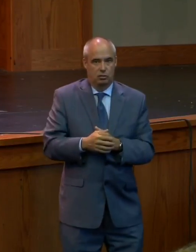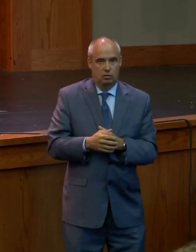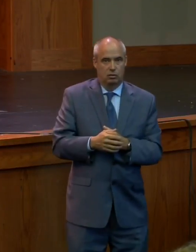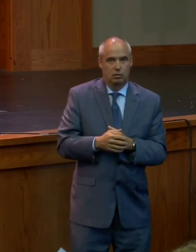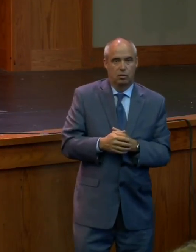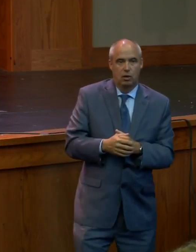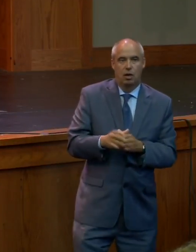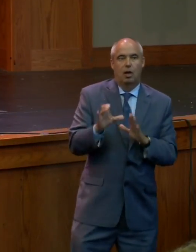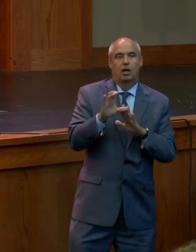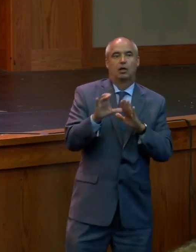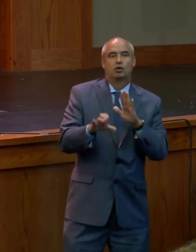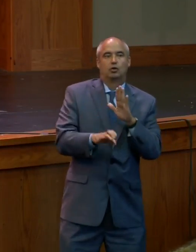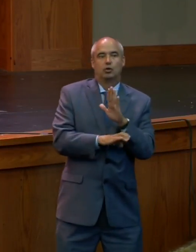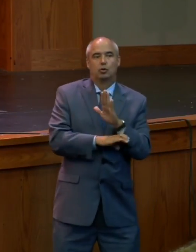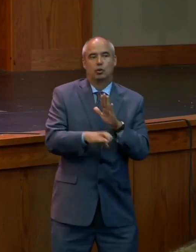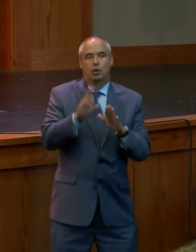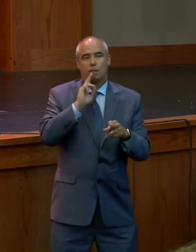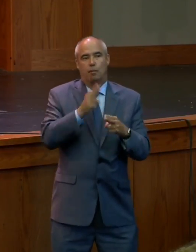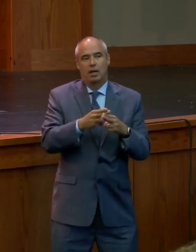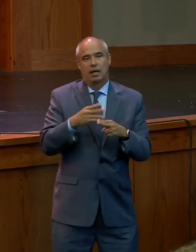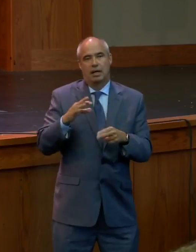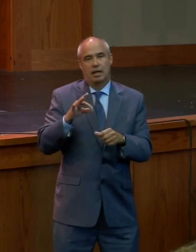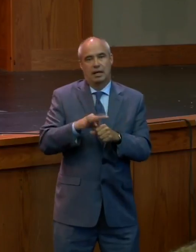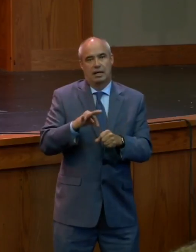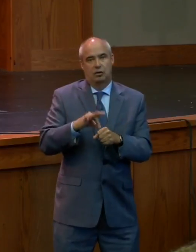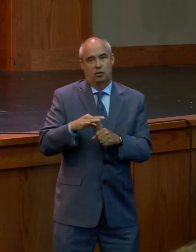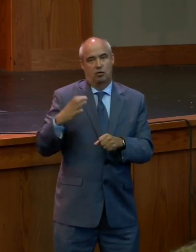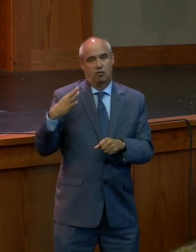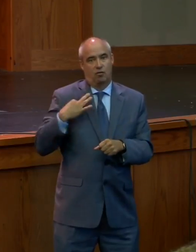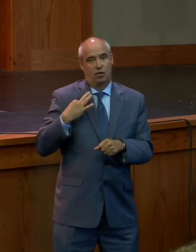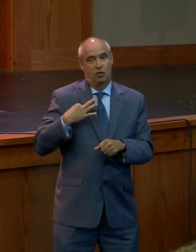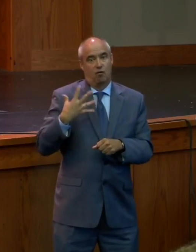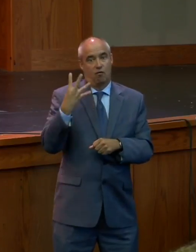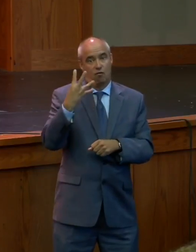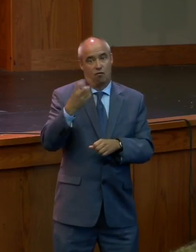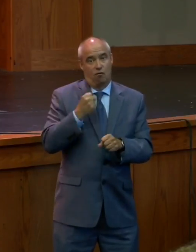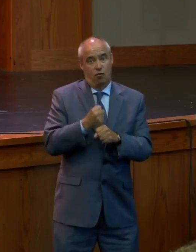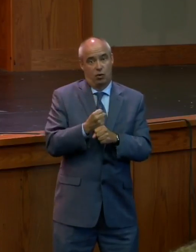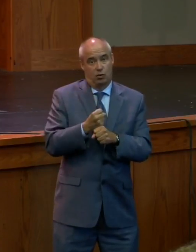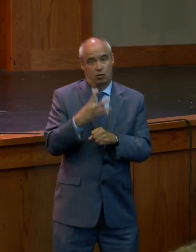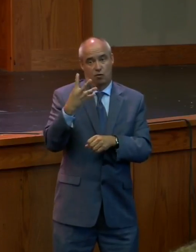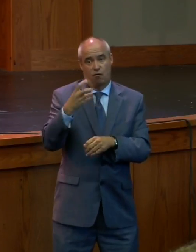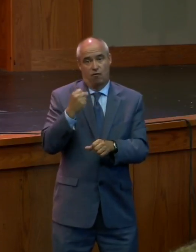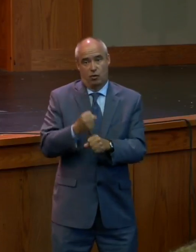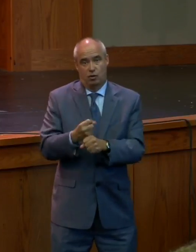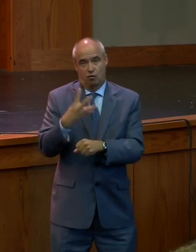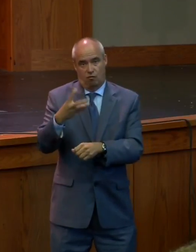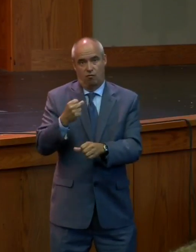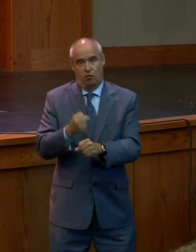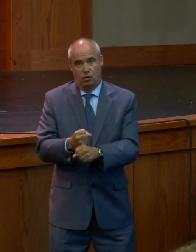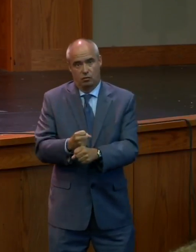WHILE THE CONSTITUTION MENTIONS THAT ELECTED OFFICIALS WILL ALL HAVE FOUR-YEAR TERMS, IT DOES NOT SAY ANYTHING ABOUT THE YEAR THEY WILL BE ELECTED.